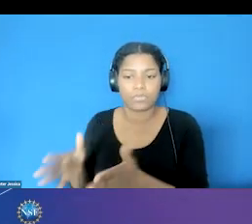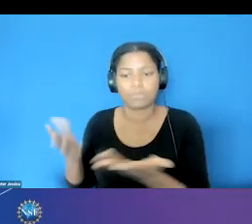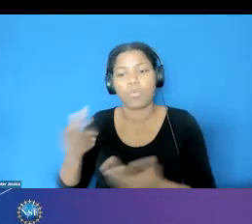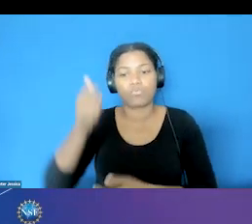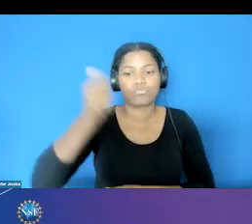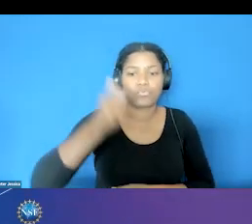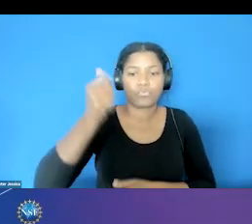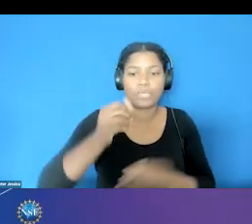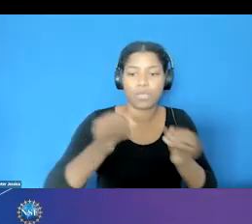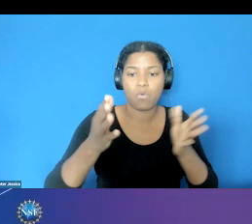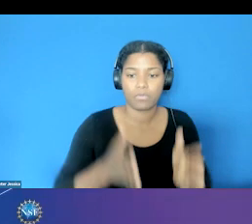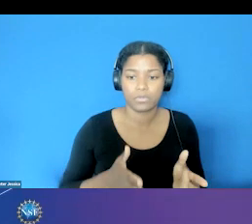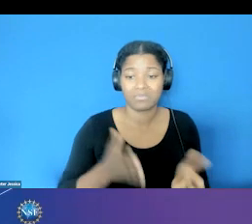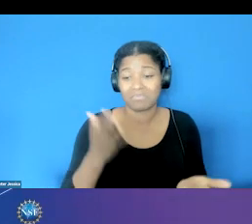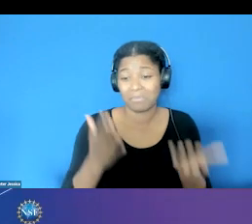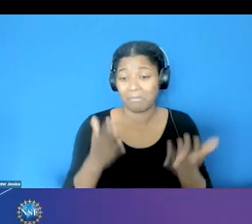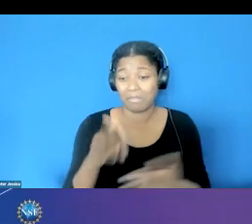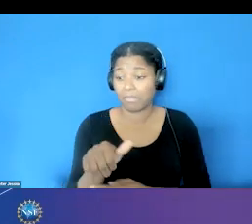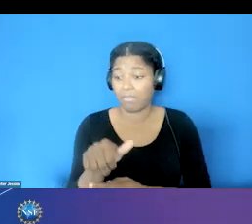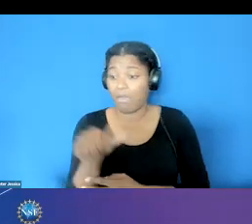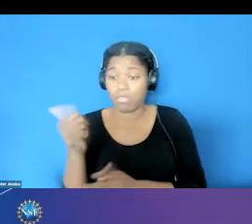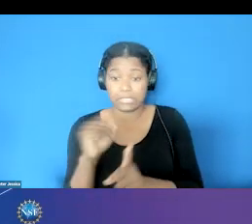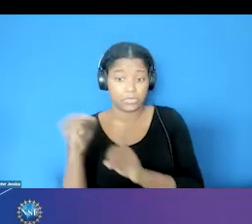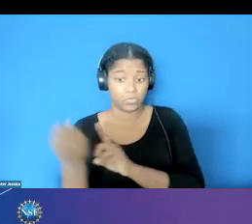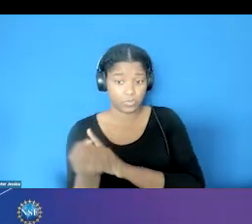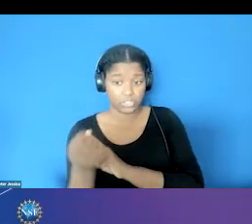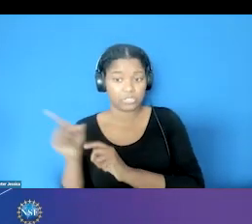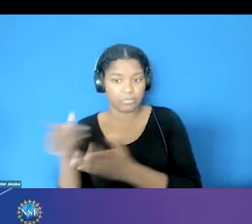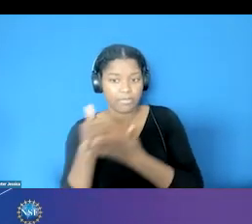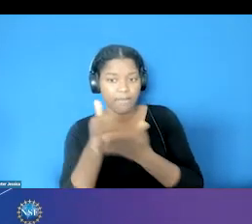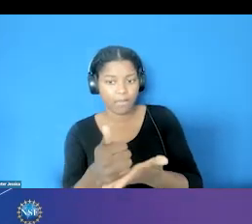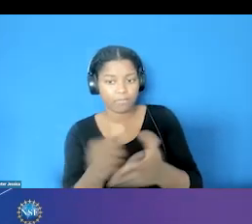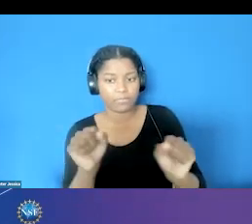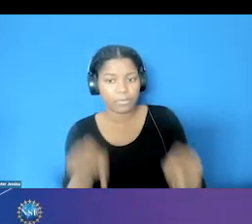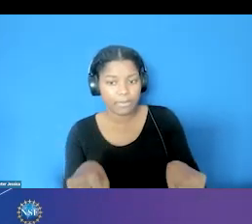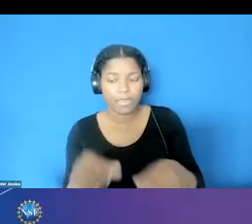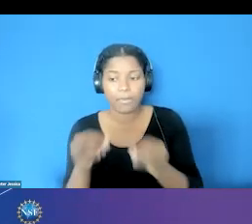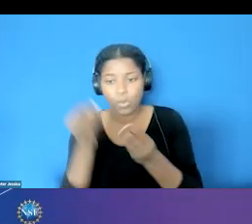There may be some other situations that they can also address and provide information on